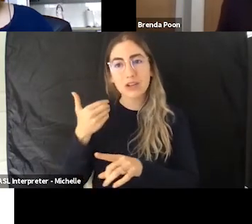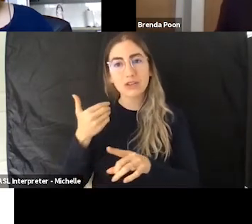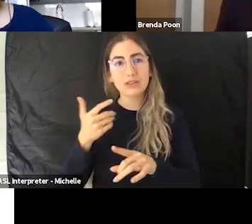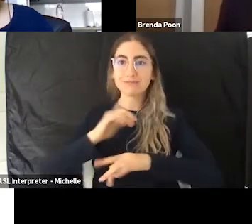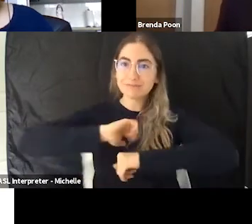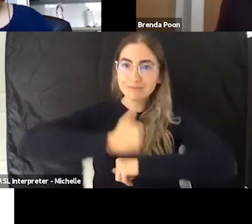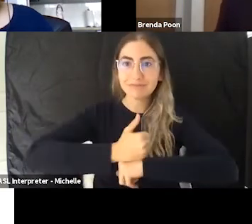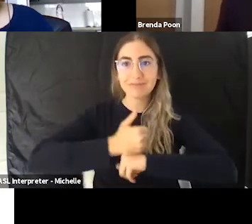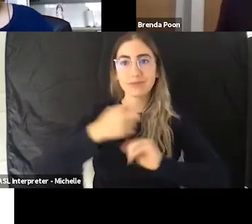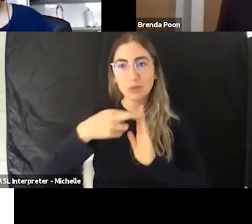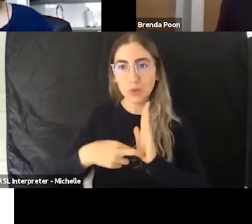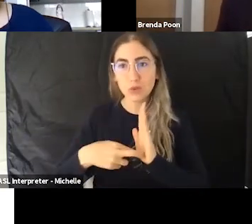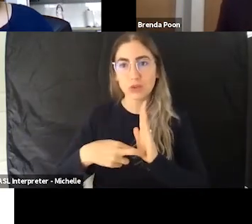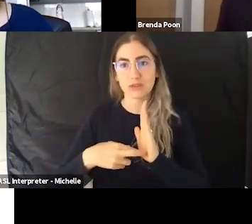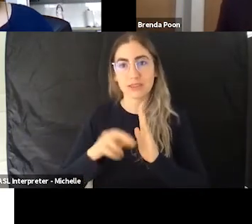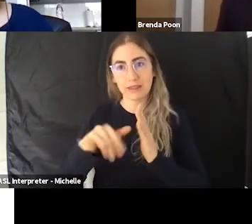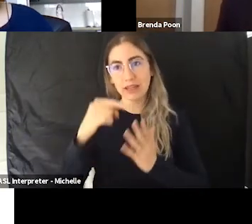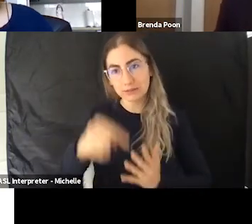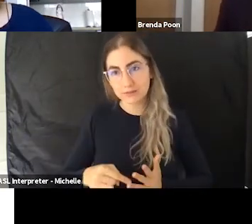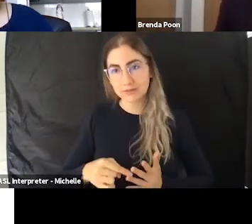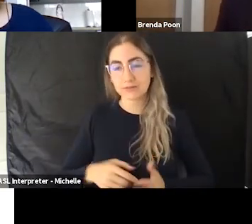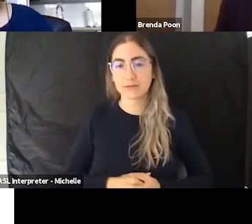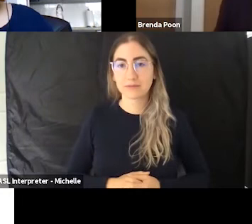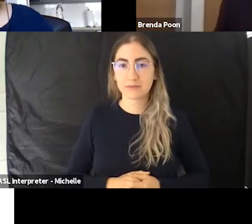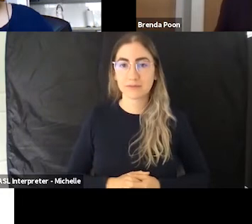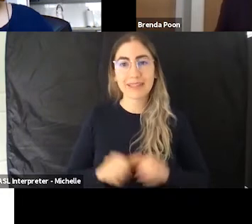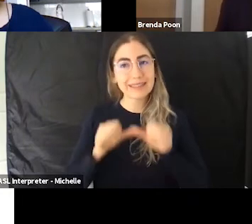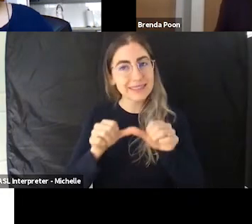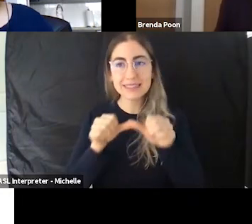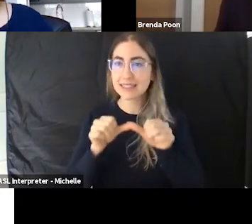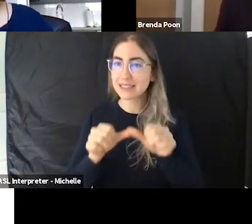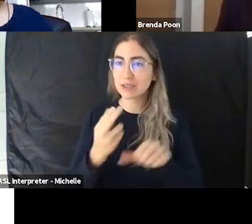AND THAT WAS AROUND HEALTH AND SAFETY MEASURES. SO THERE WAS SUGGESTIONS PUT FORWARD FOR THE NEED FOR CLEAR FACE MASKS, AS WE'VE HEARD BEFORE, THE NEED THERE WAS ANOTHER THEME OF TYPES OF SUPPORTS NEEDED AND THAT WAS AROUND HEALTH AND SAFETY MEASURES. SO THERE WAS SUGGESTIONS PUT FORWARD FOR THE NEED FOR CLEAR